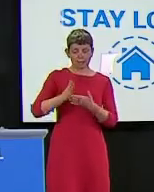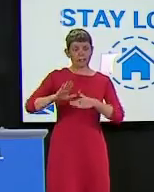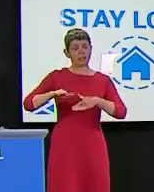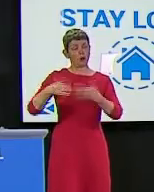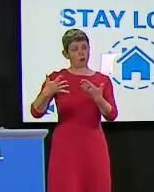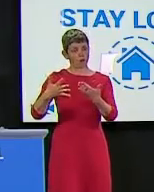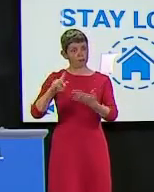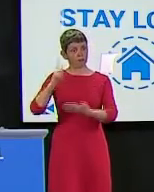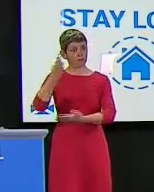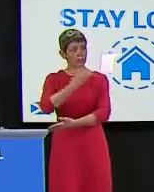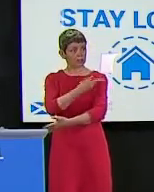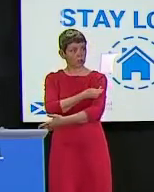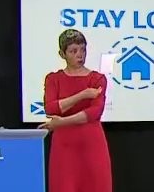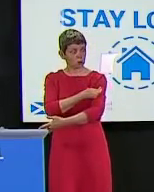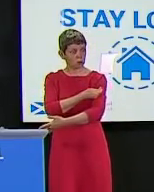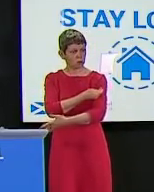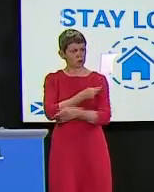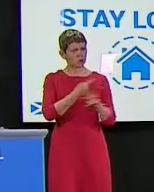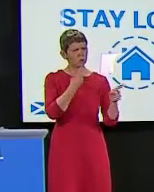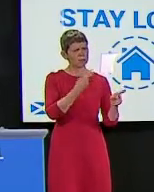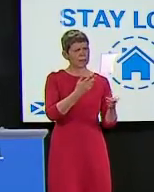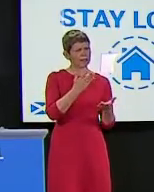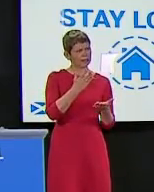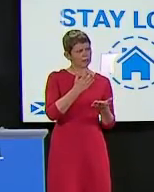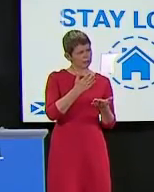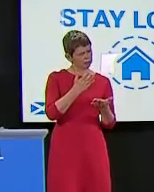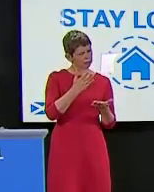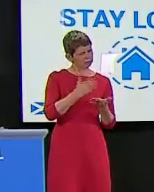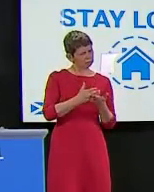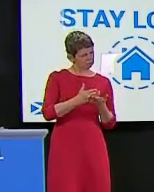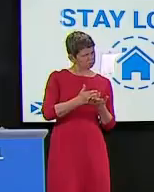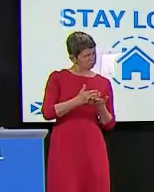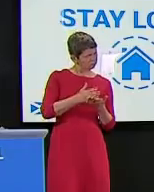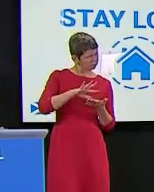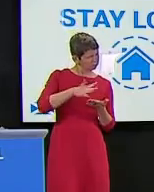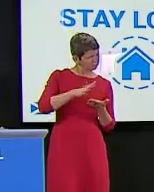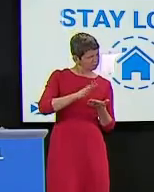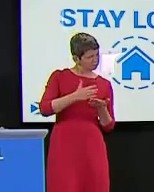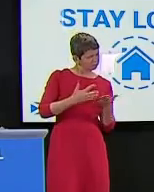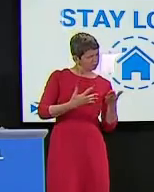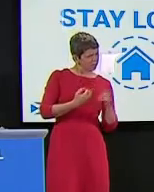saying it's effectively been here um is it the case that Scotland is still um a day or two